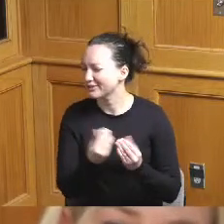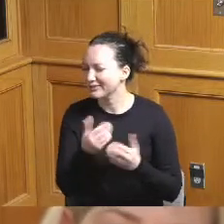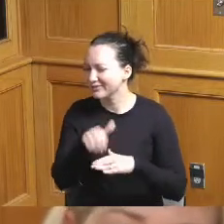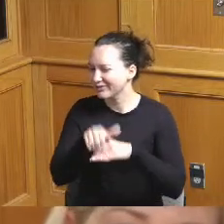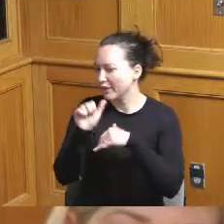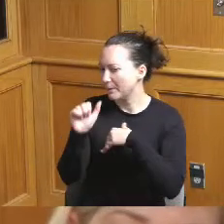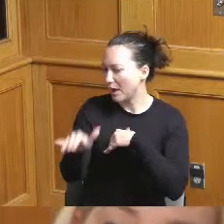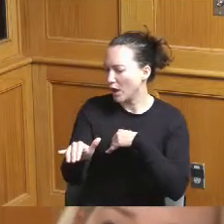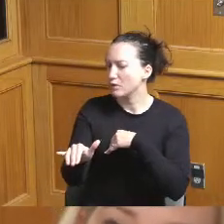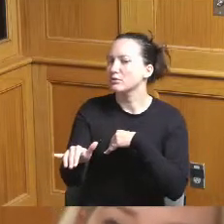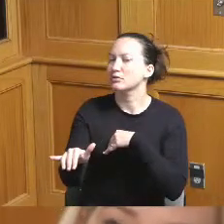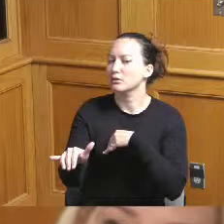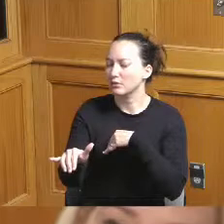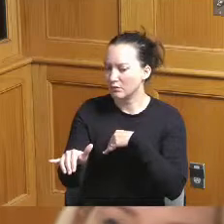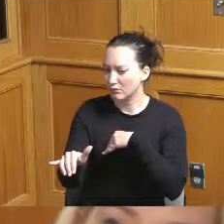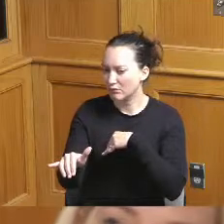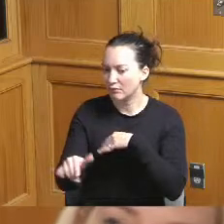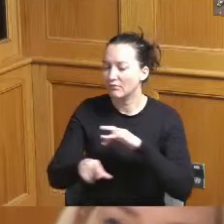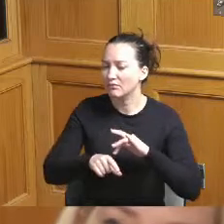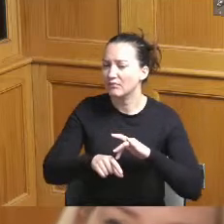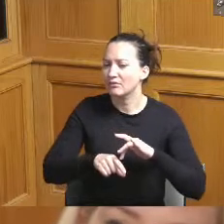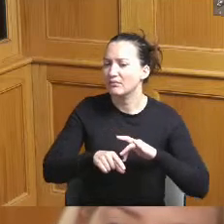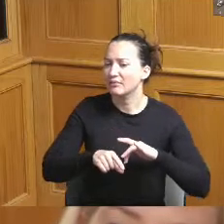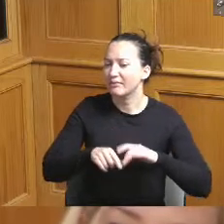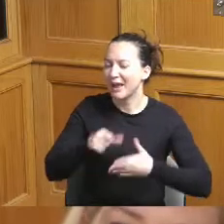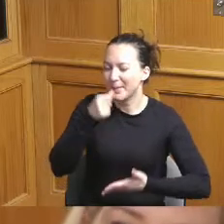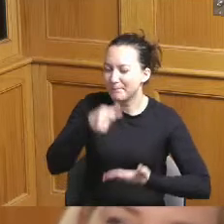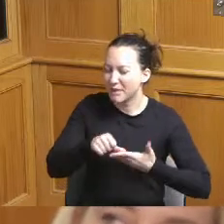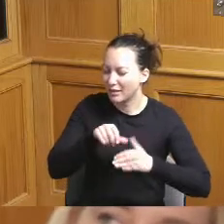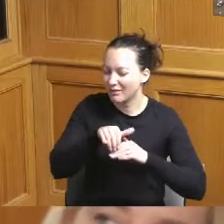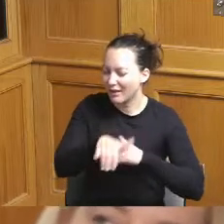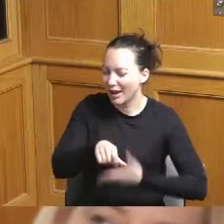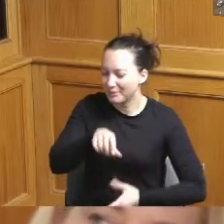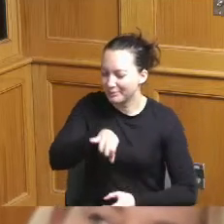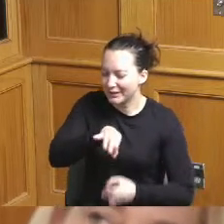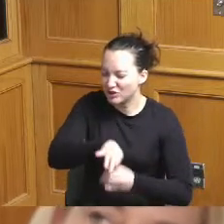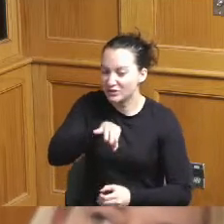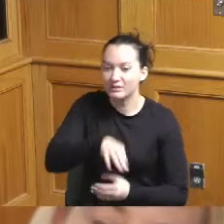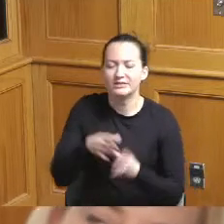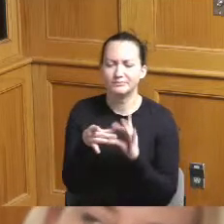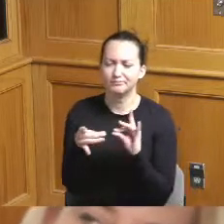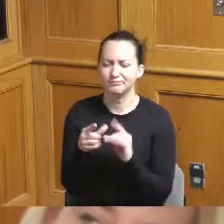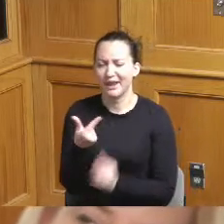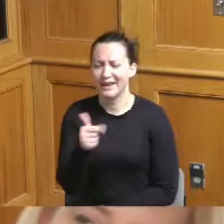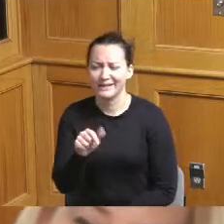out absentee applications it comes in a mailer that has some messaging about gas pumps on it